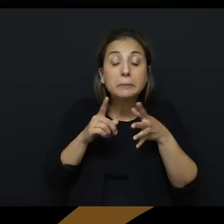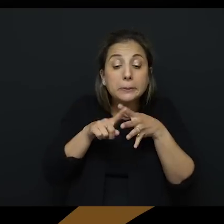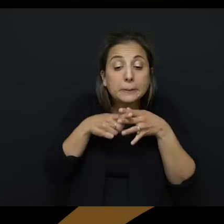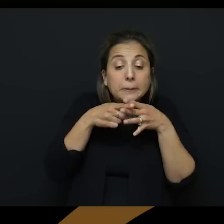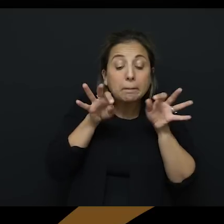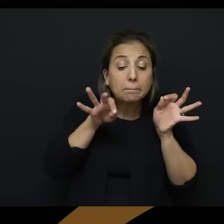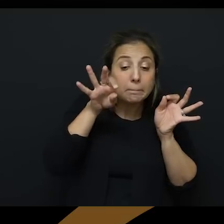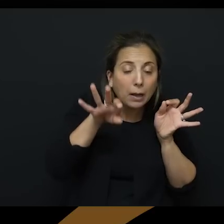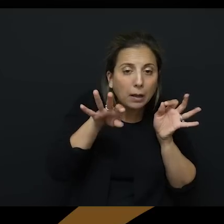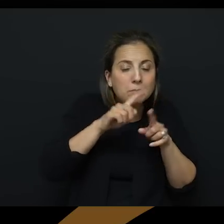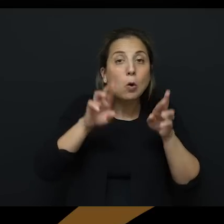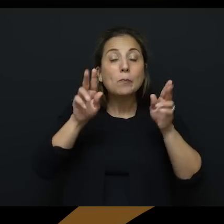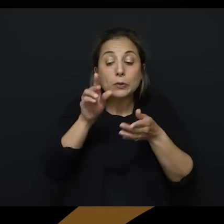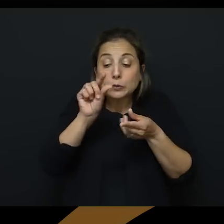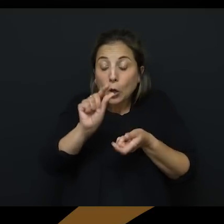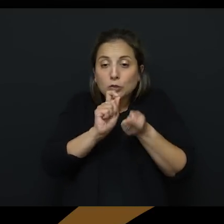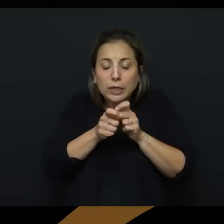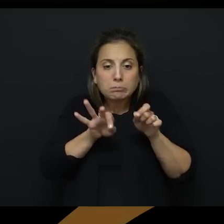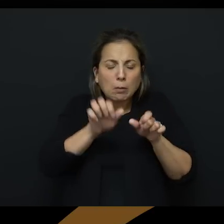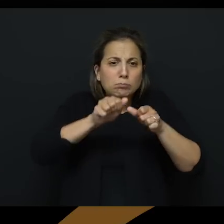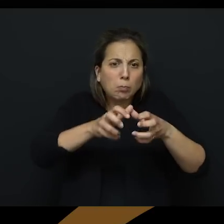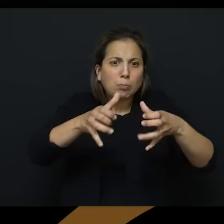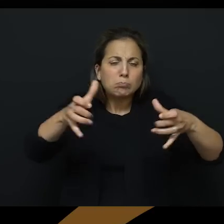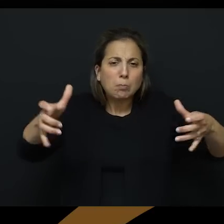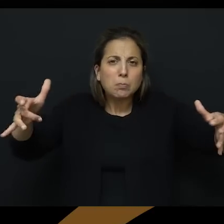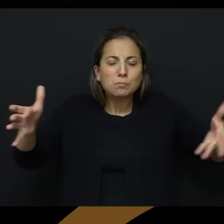but we hope these small changes will eventually lead to truly accessible beauty.